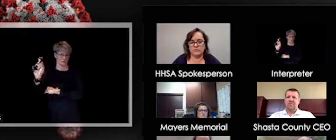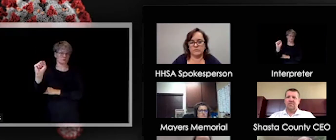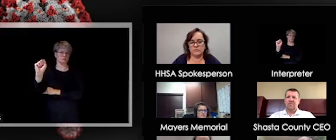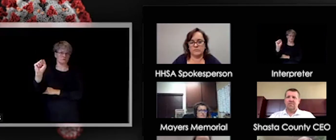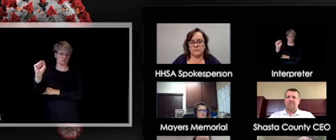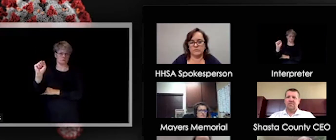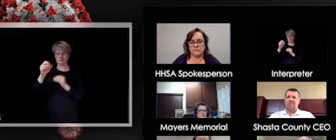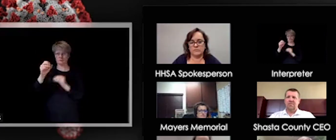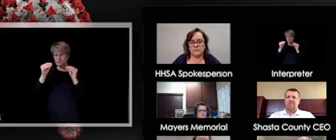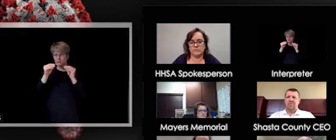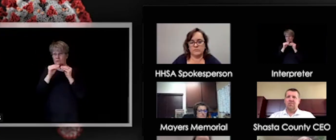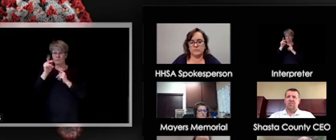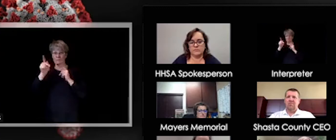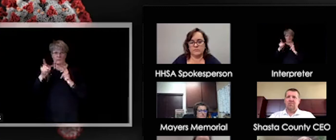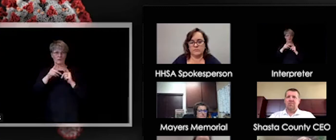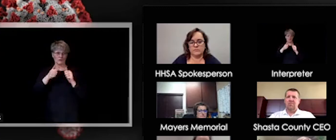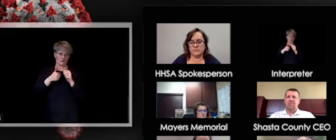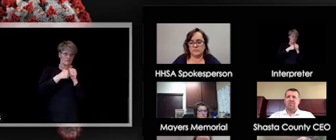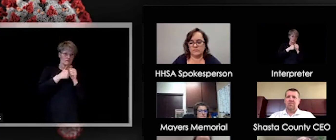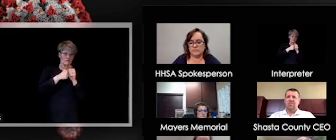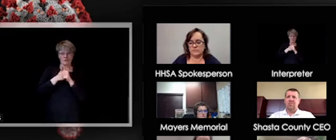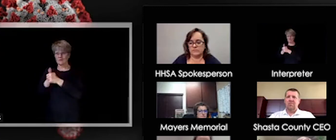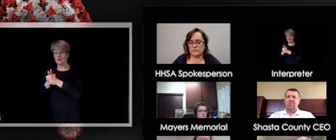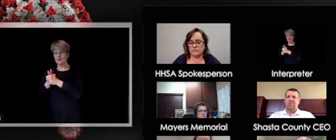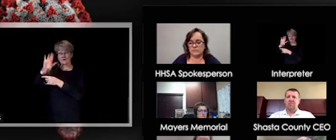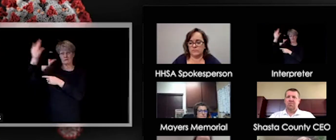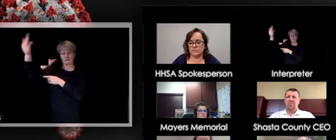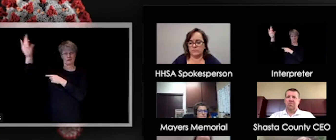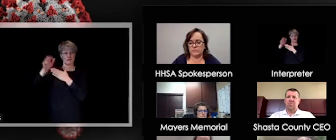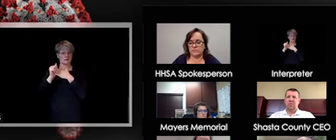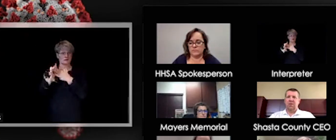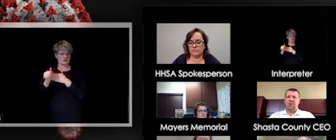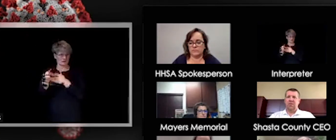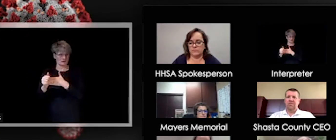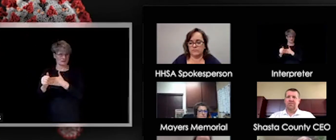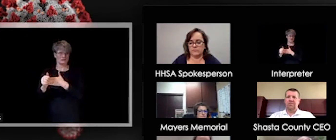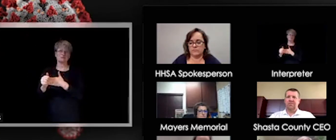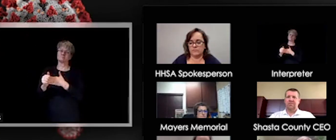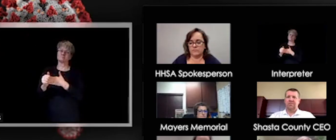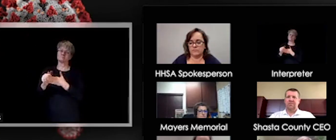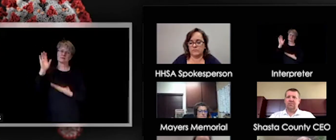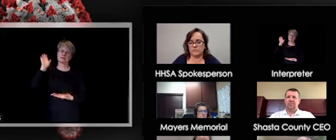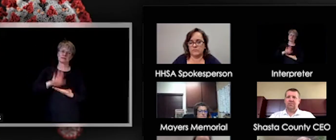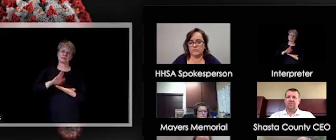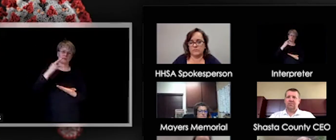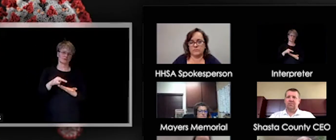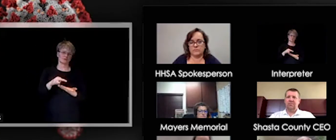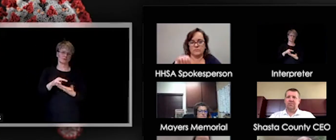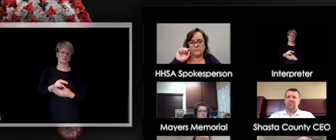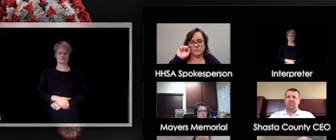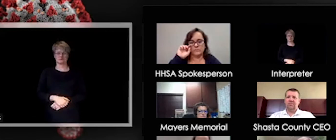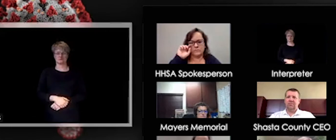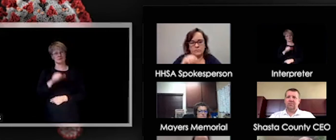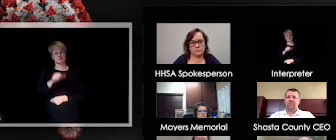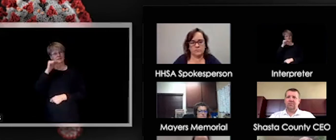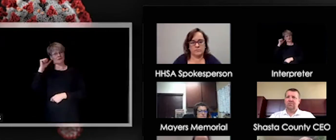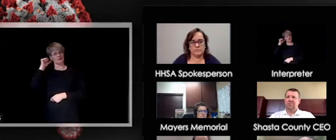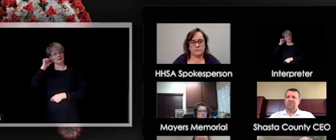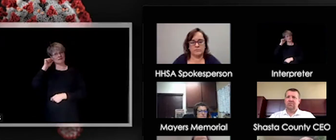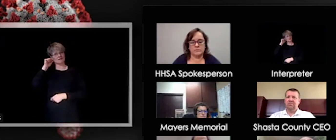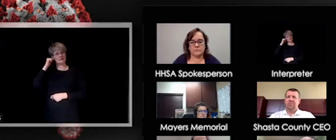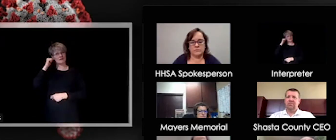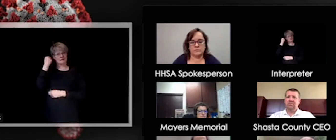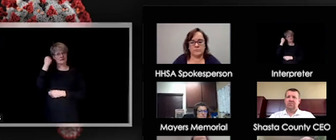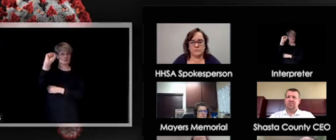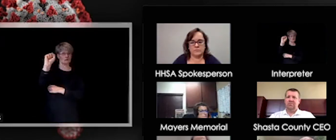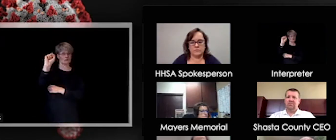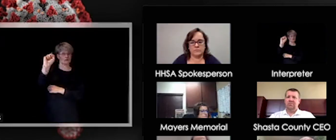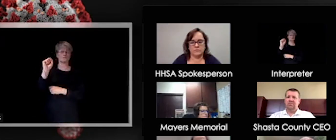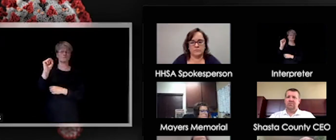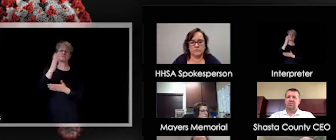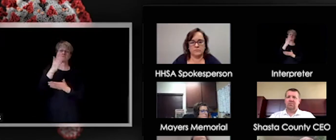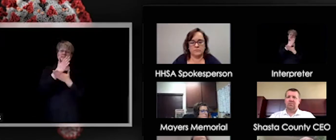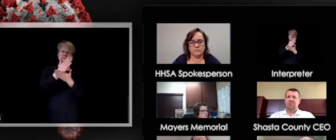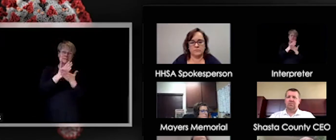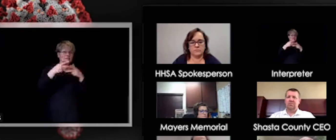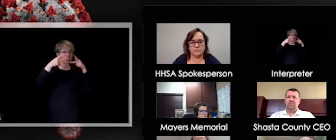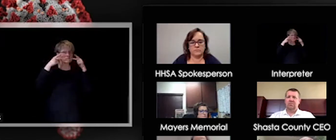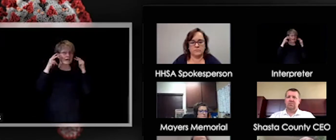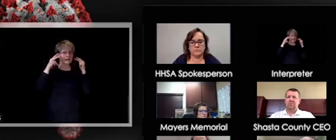the risk. I think there was some masking at the protest yesterday and it definitely wasn’t